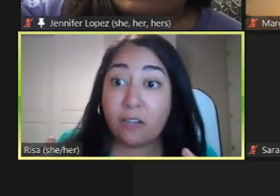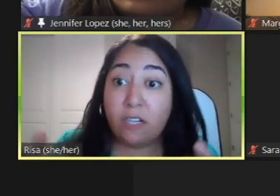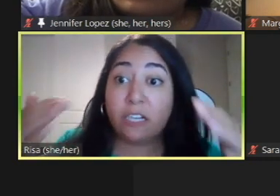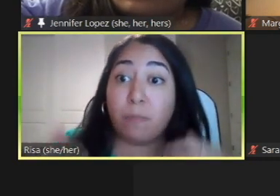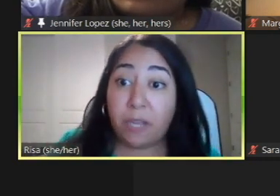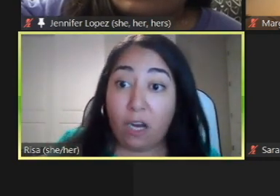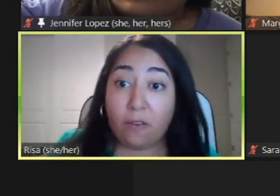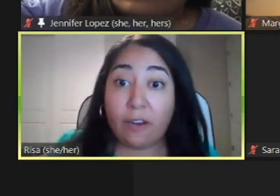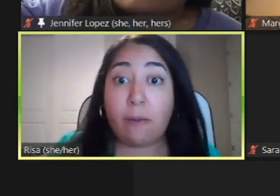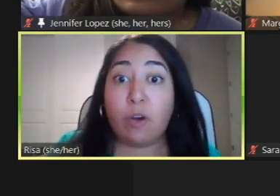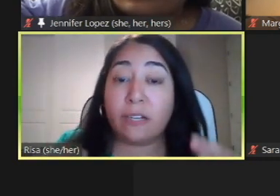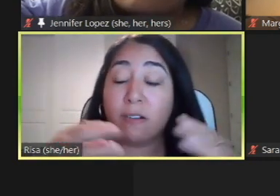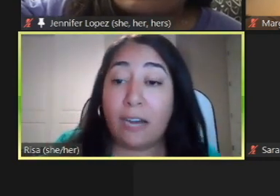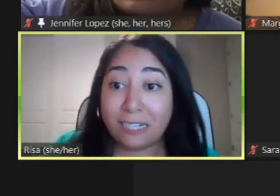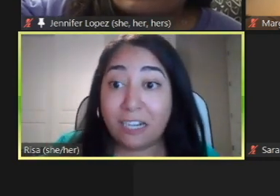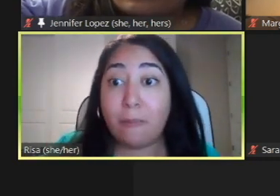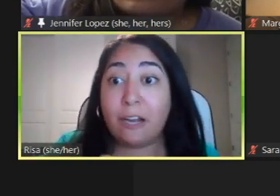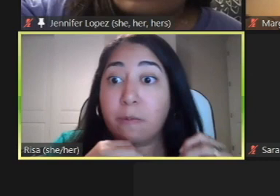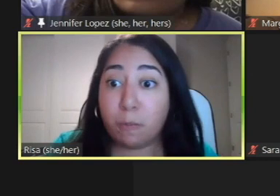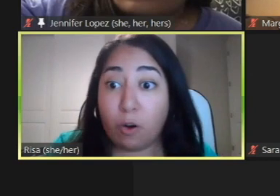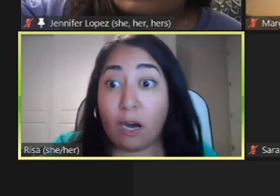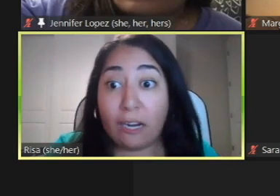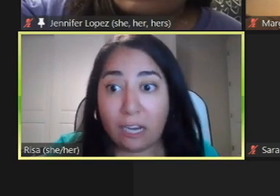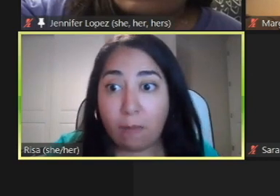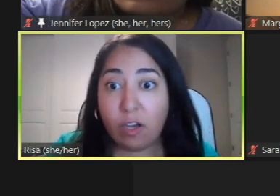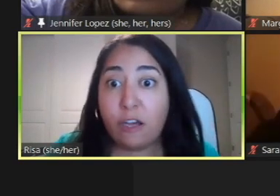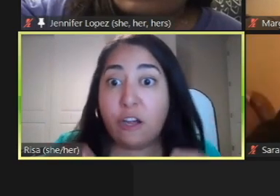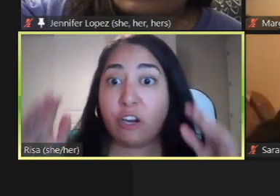to be off camera, to lessen the amount of people on camera,